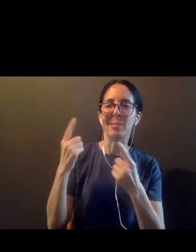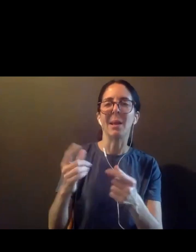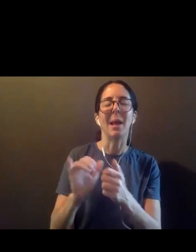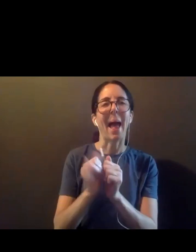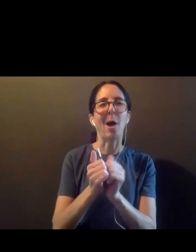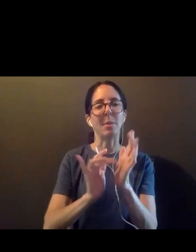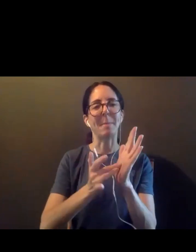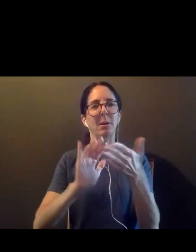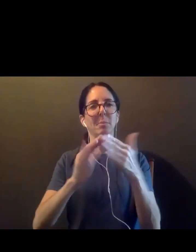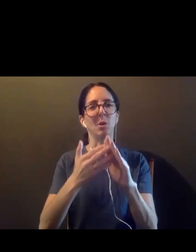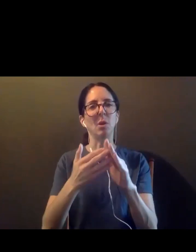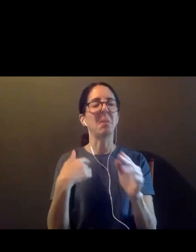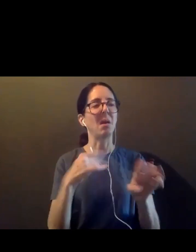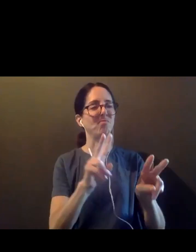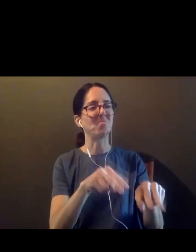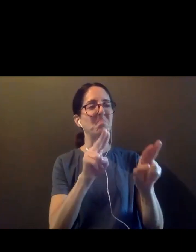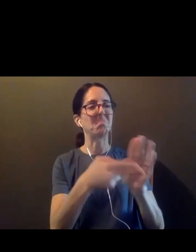a lot of harm.